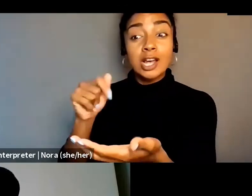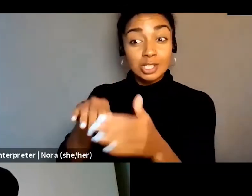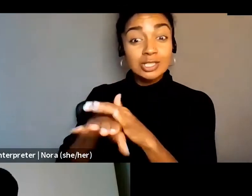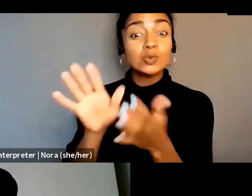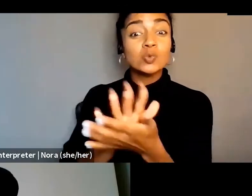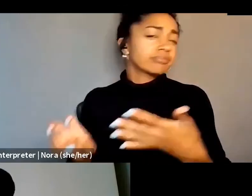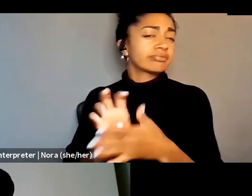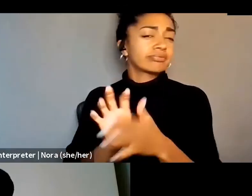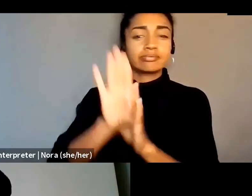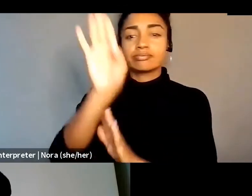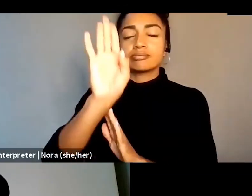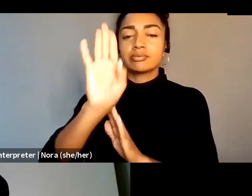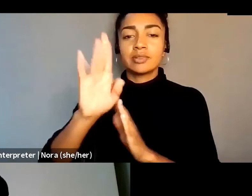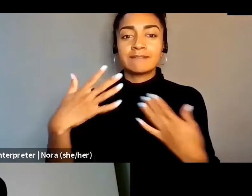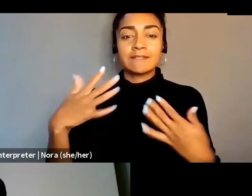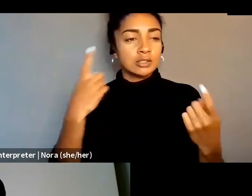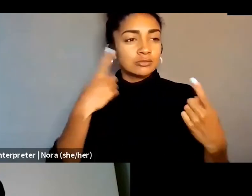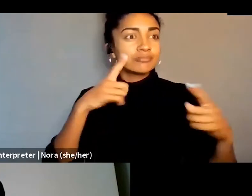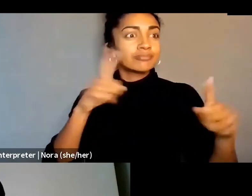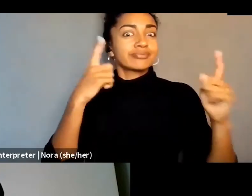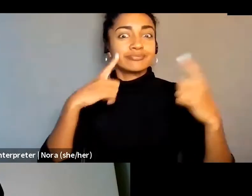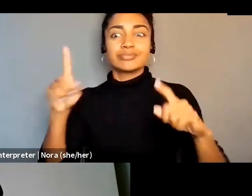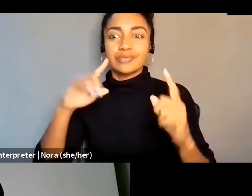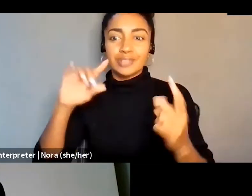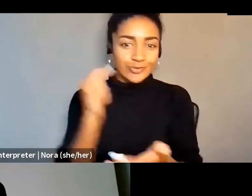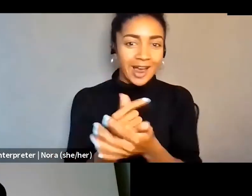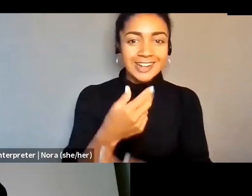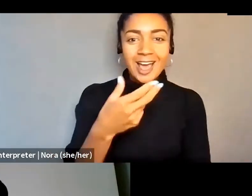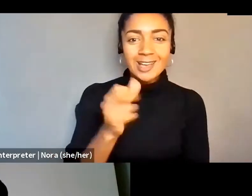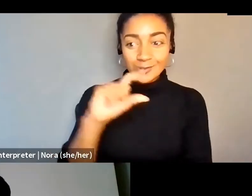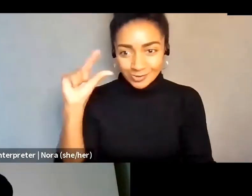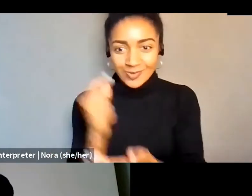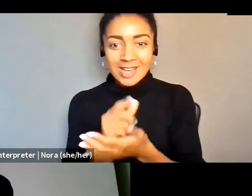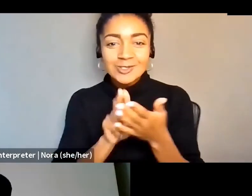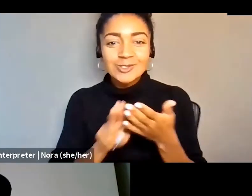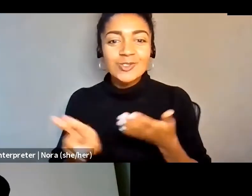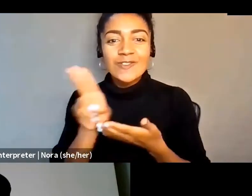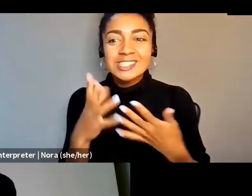She graduated from high school. She graduated from university. And here she is with us.